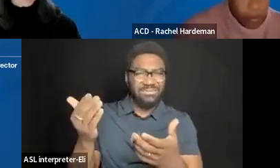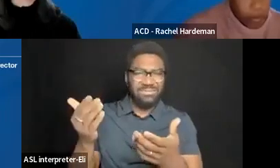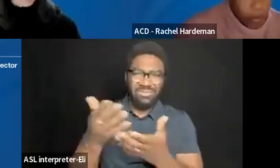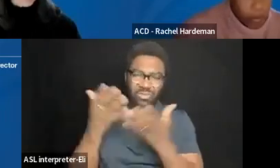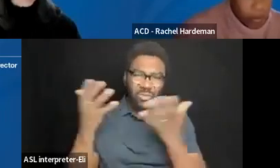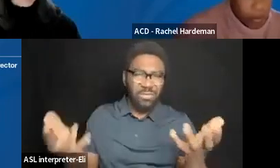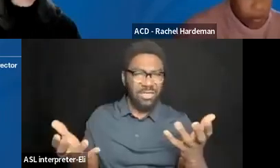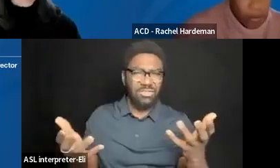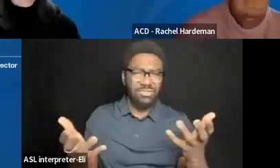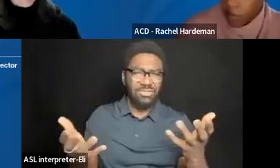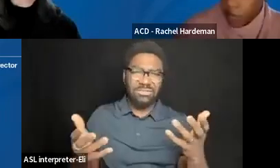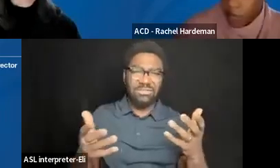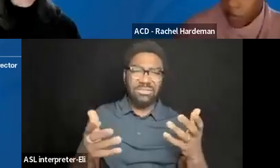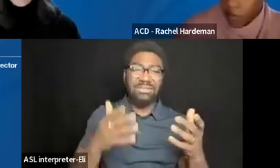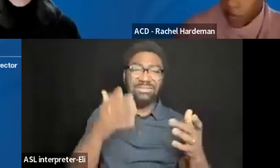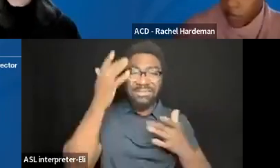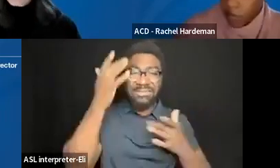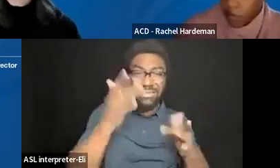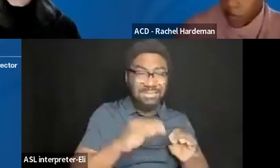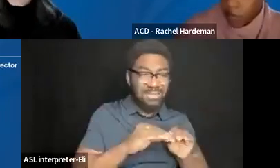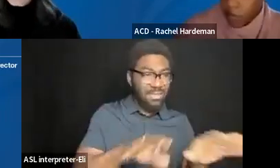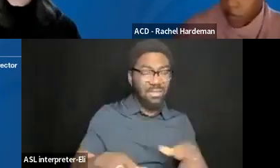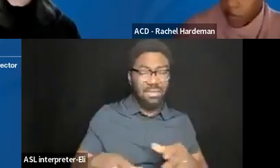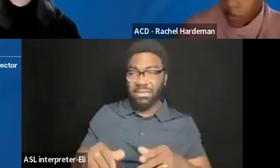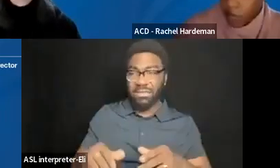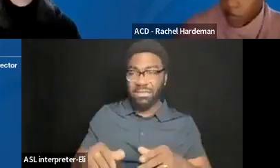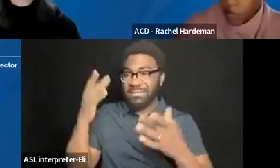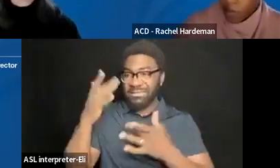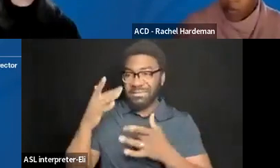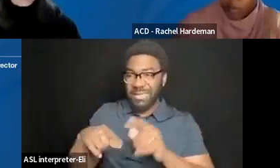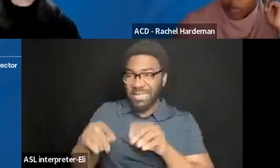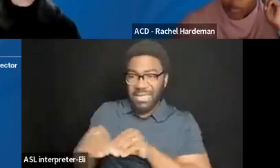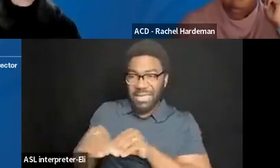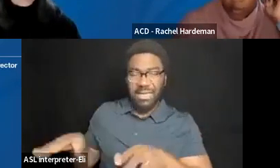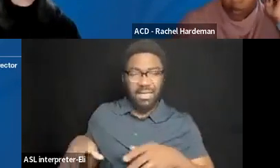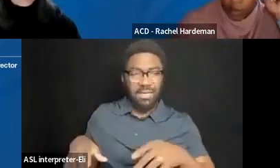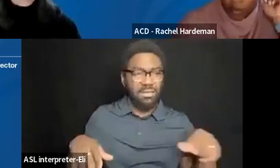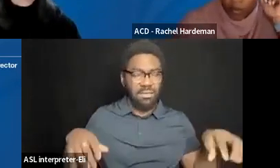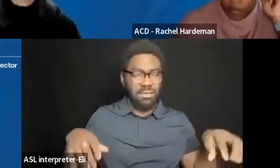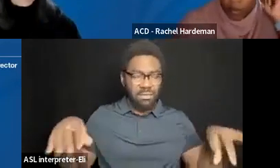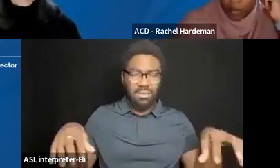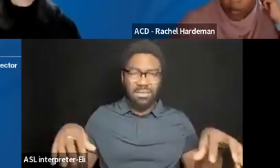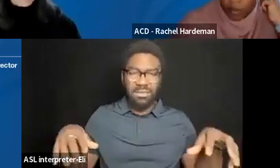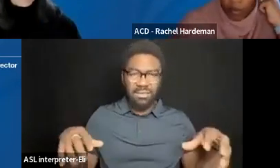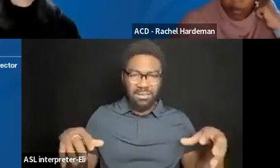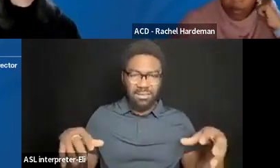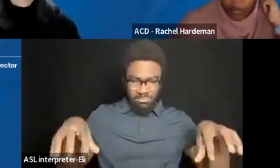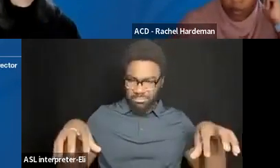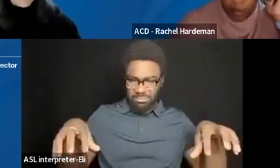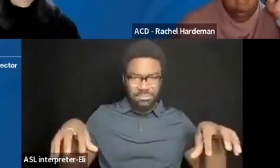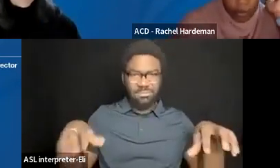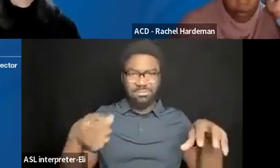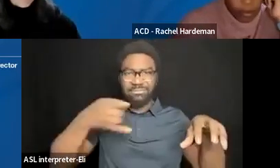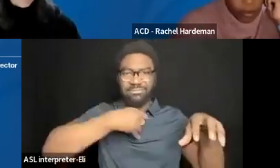as if those are two completely different things, which they're not, and yet the temptation is, well,